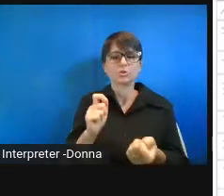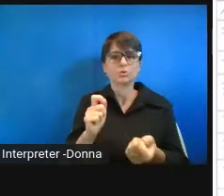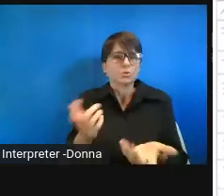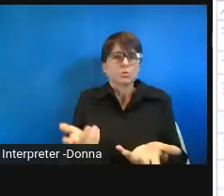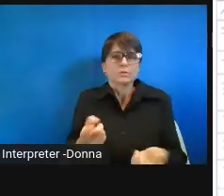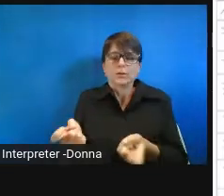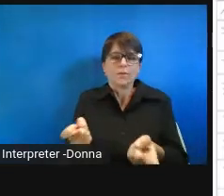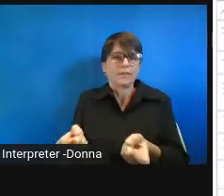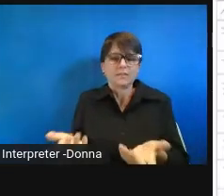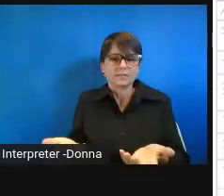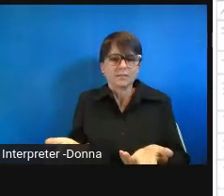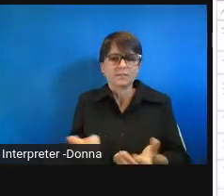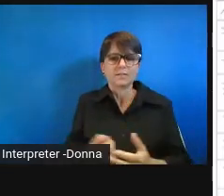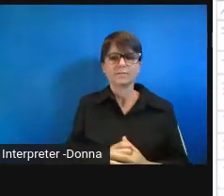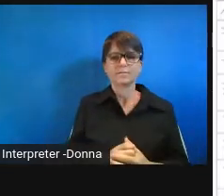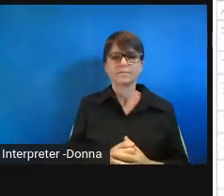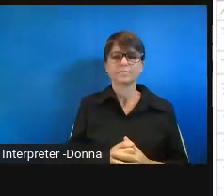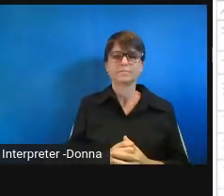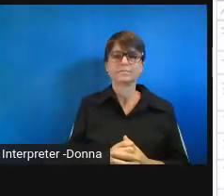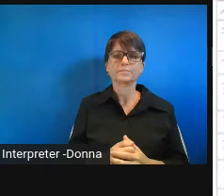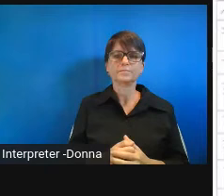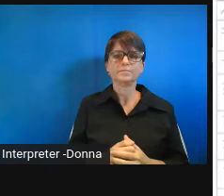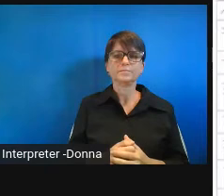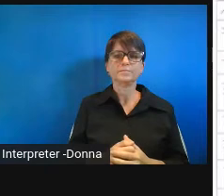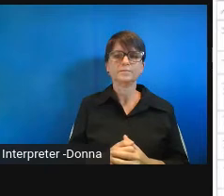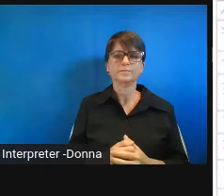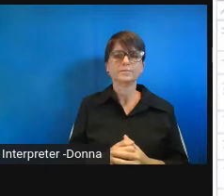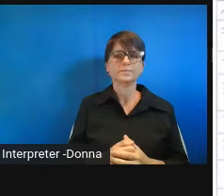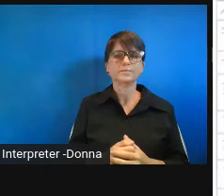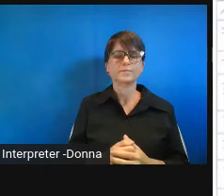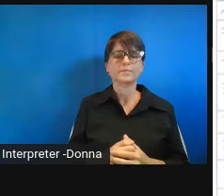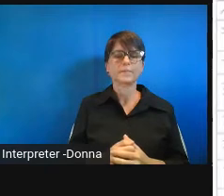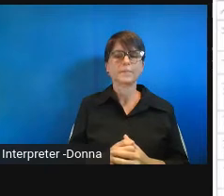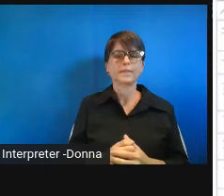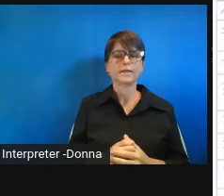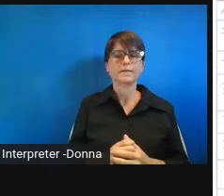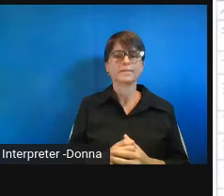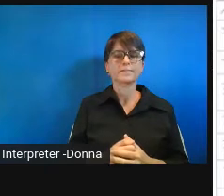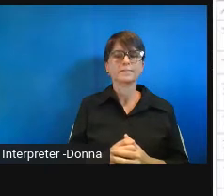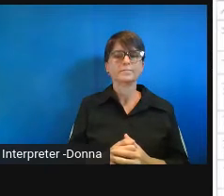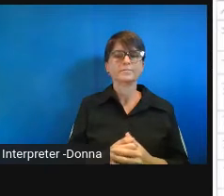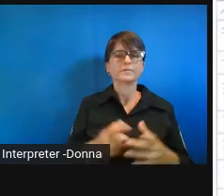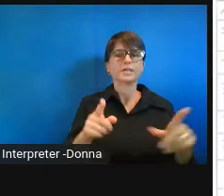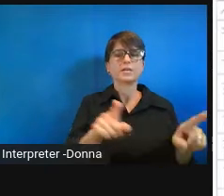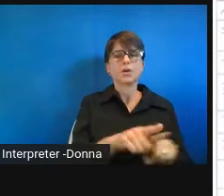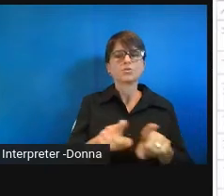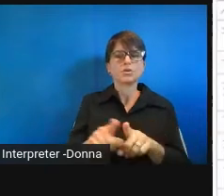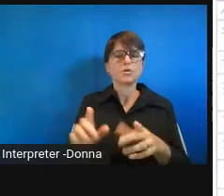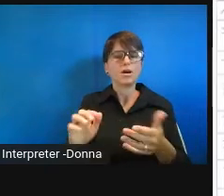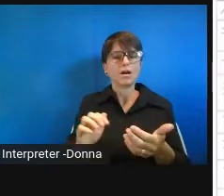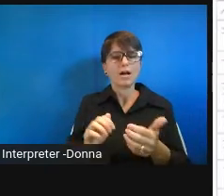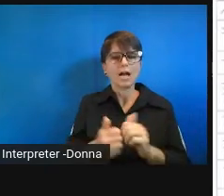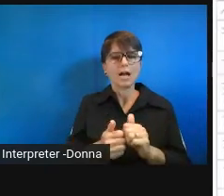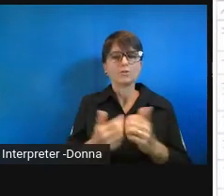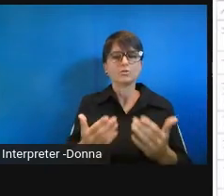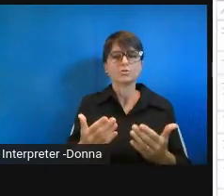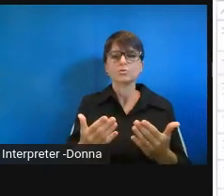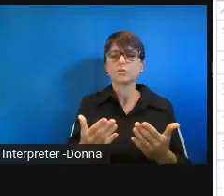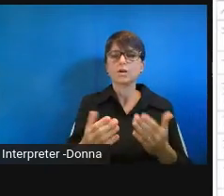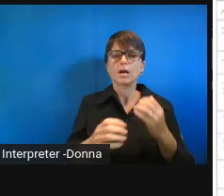Publish information about accessibility information and contact information if users need help with contact accessibility.